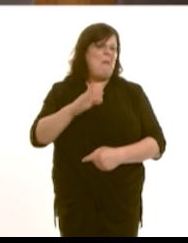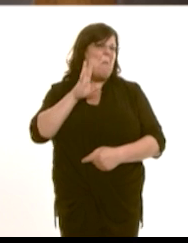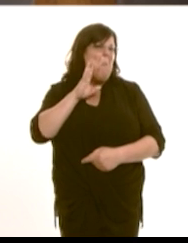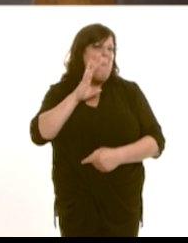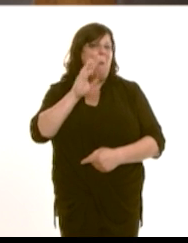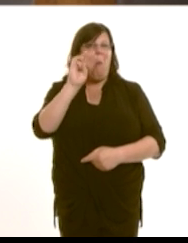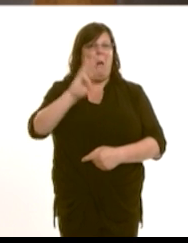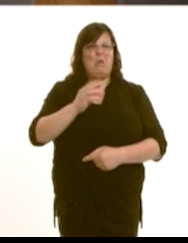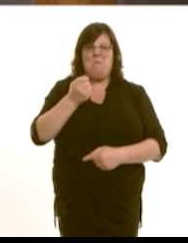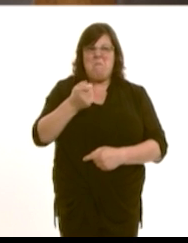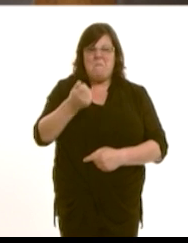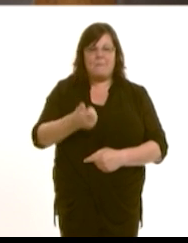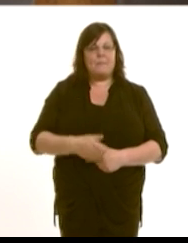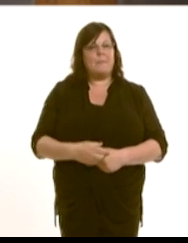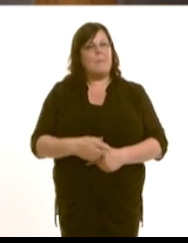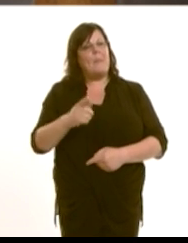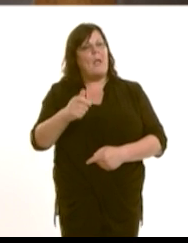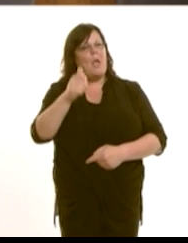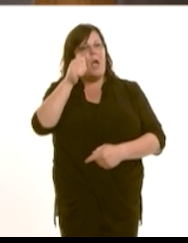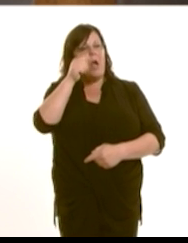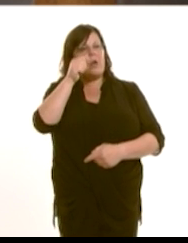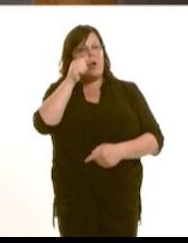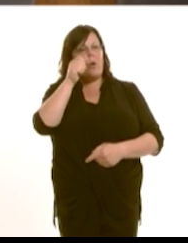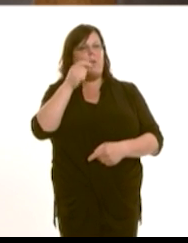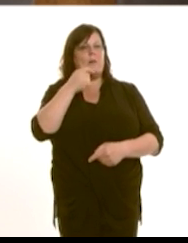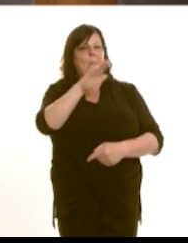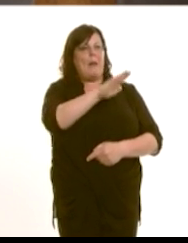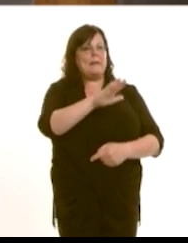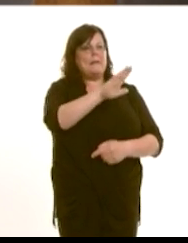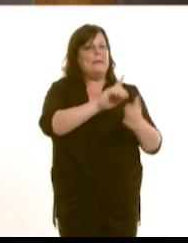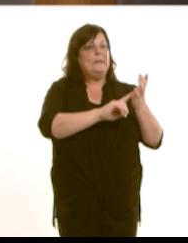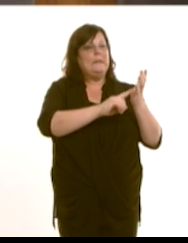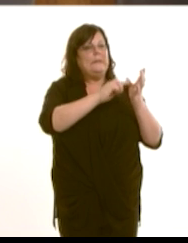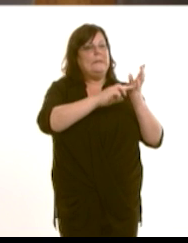Now, I know that places such as Y Lle, in Llanelli, have been very successful in ensuring